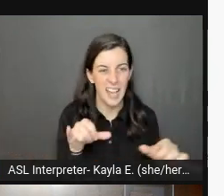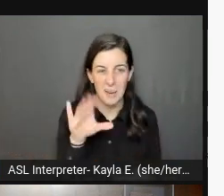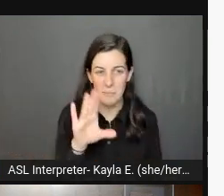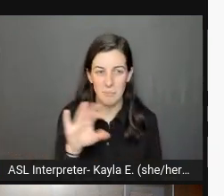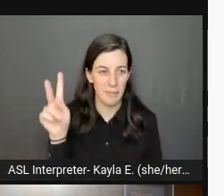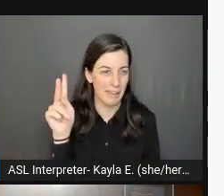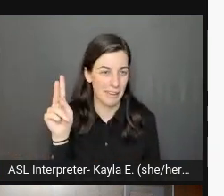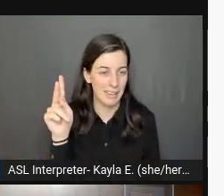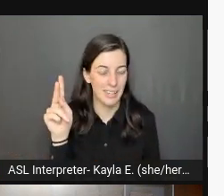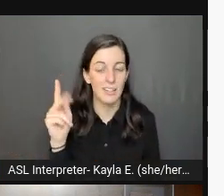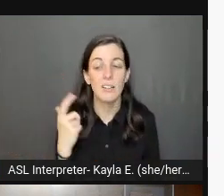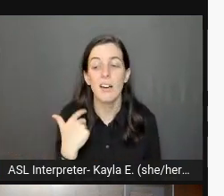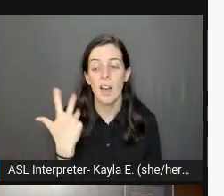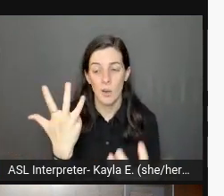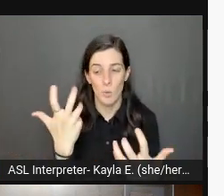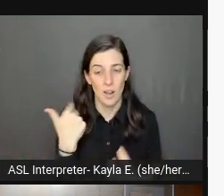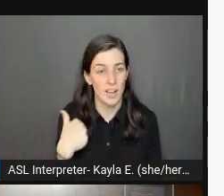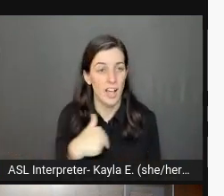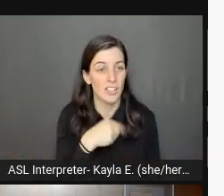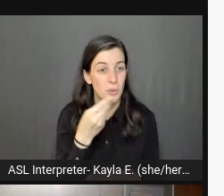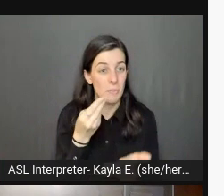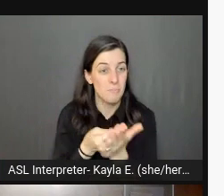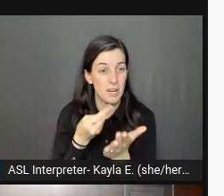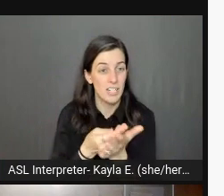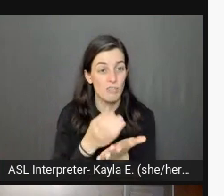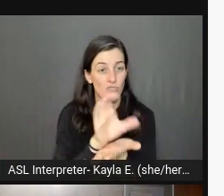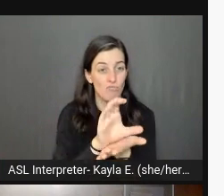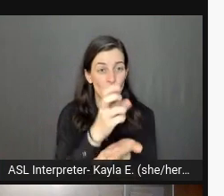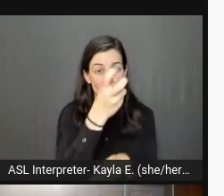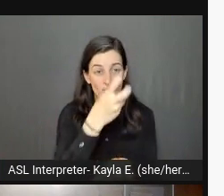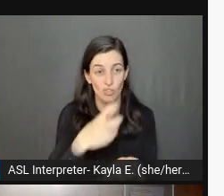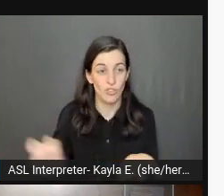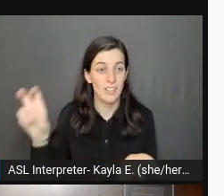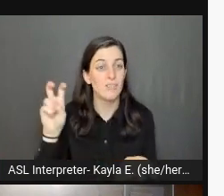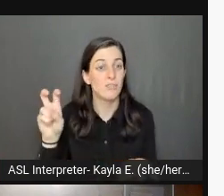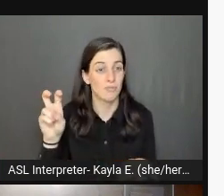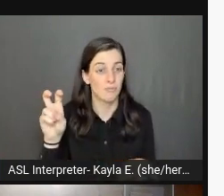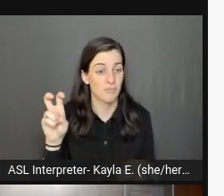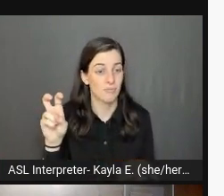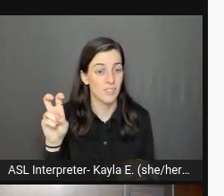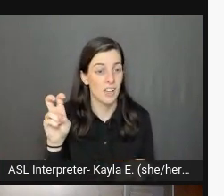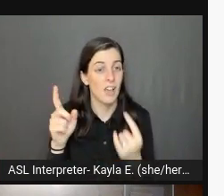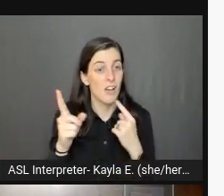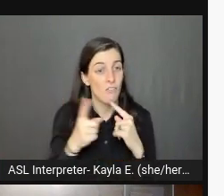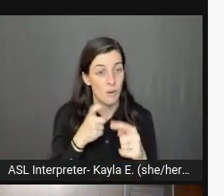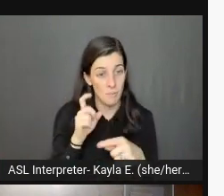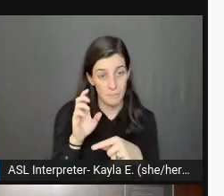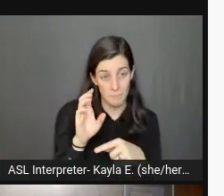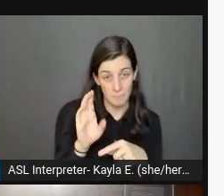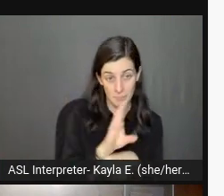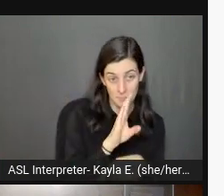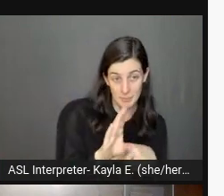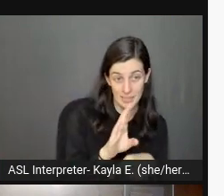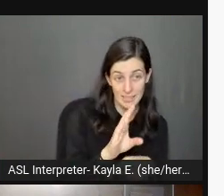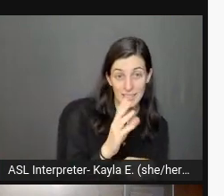I wanted to transfer funds from my business account to the personal one.